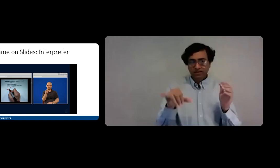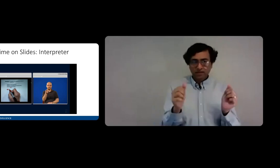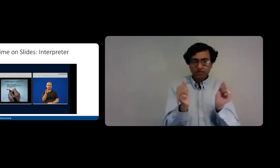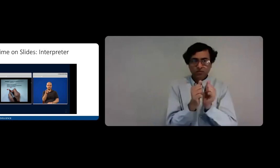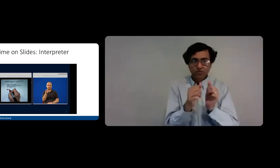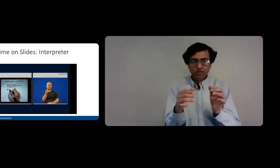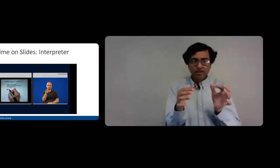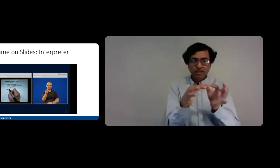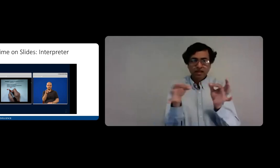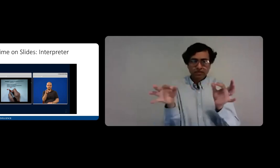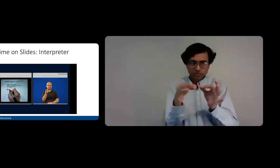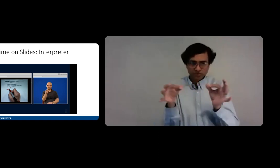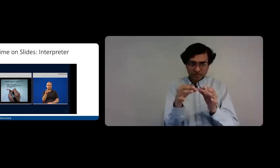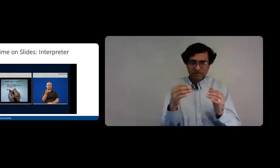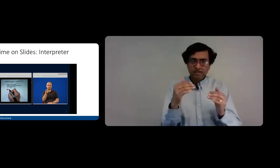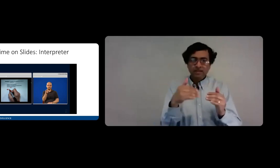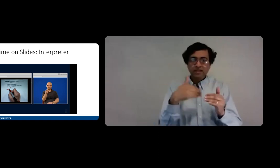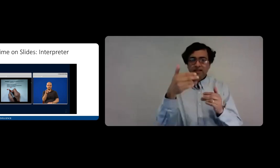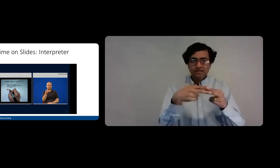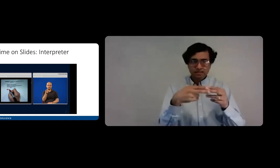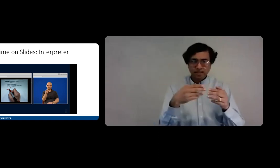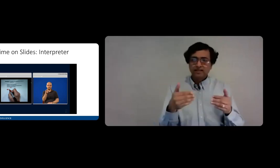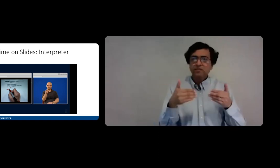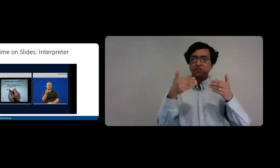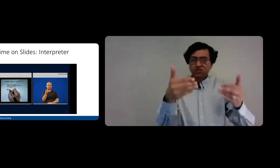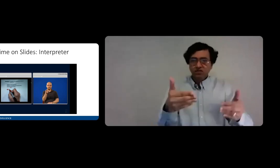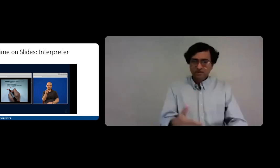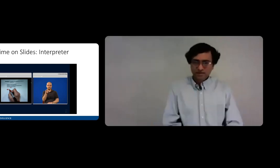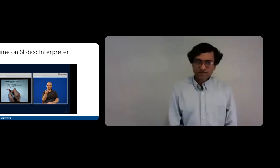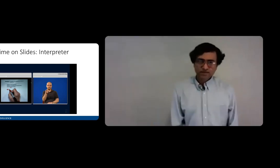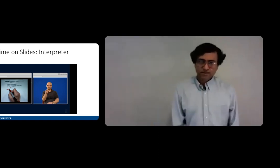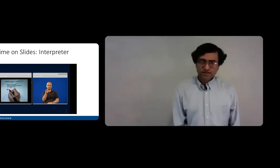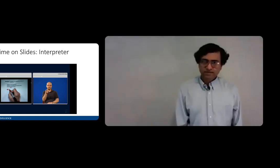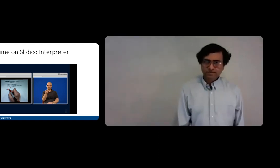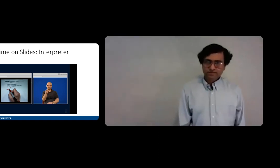the other hand writing content. This is in a sense how it works with captioning.